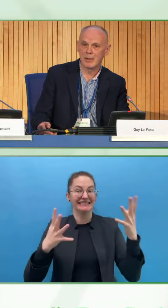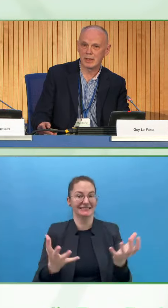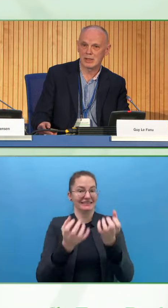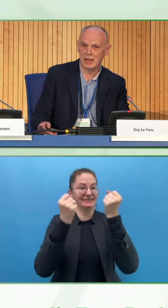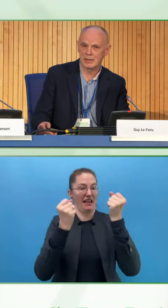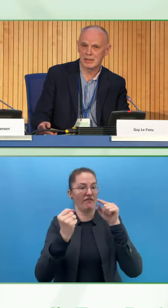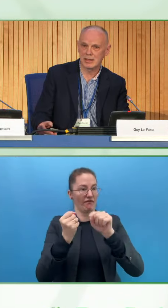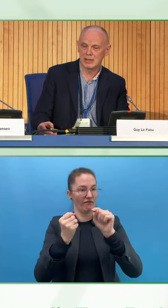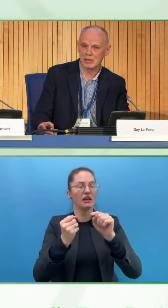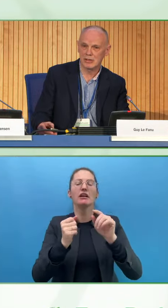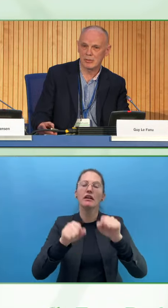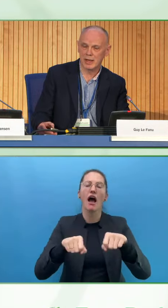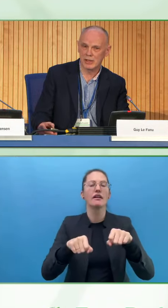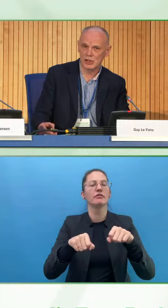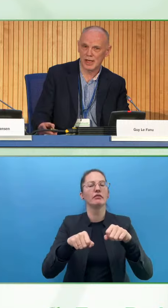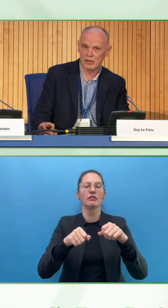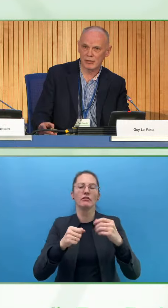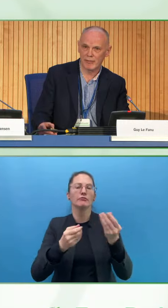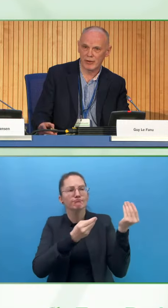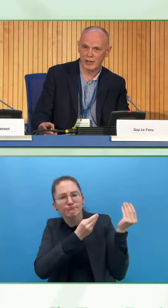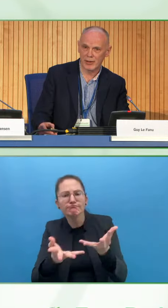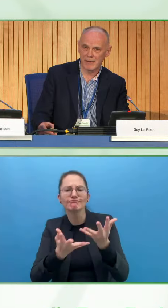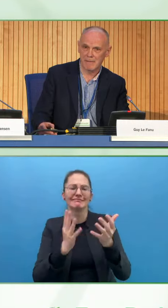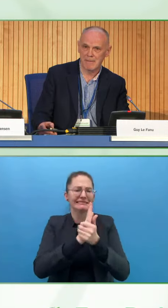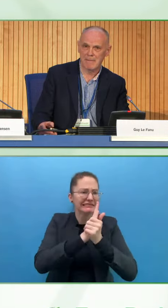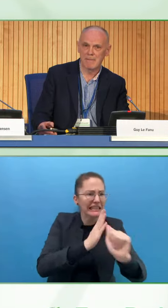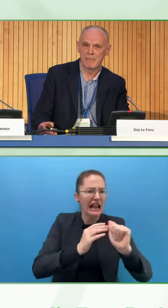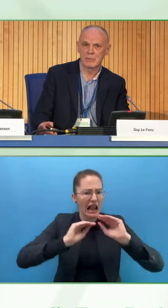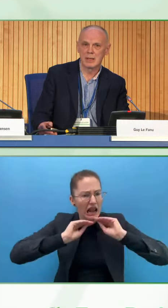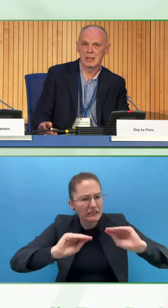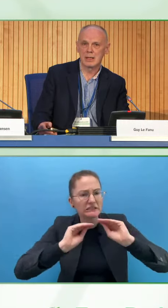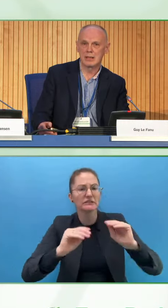I am excited to continue my education further.